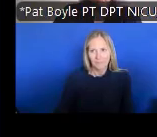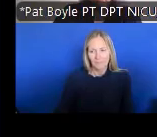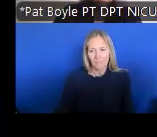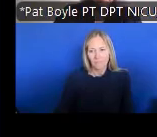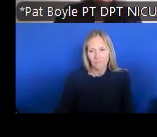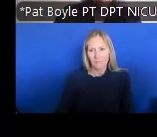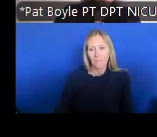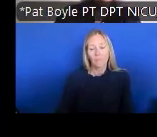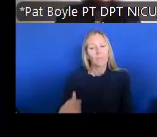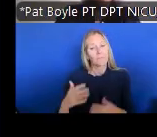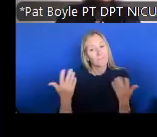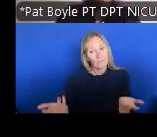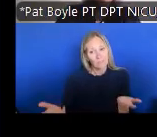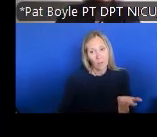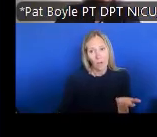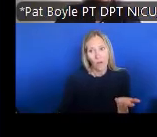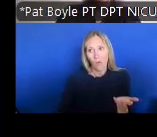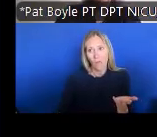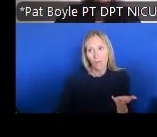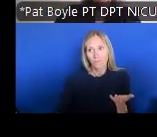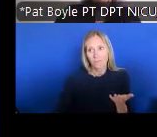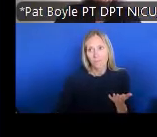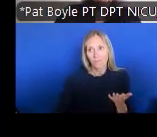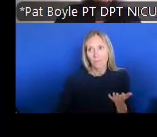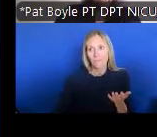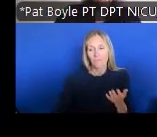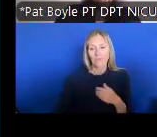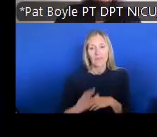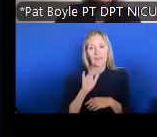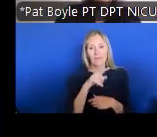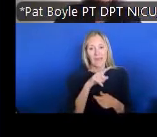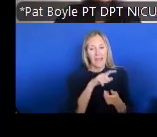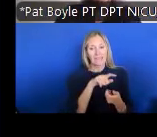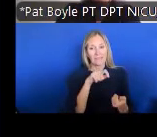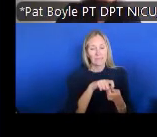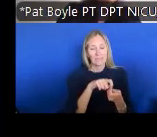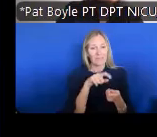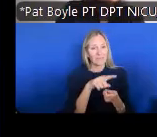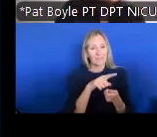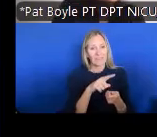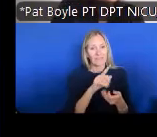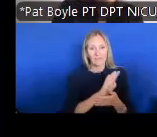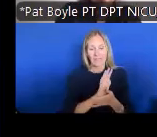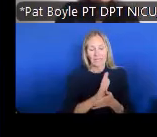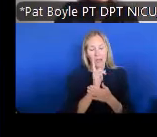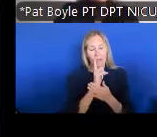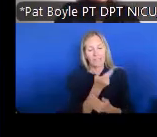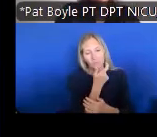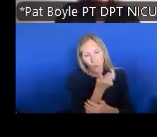Pat Boyle: So I can watch that particular video forever. So